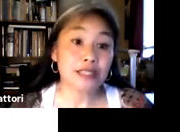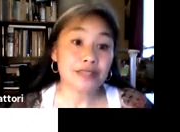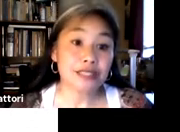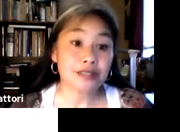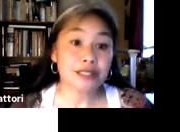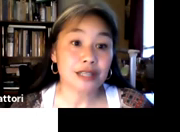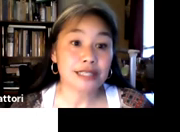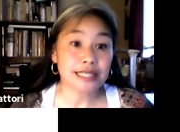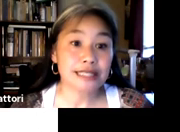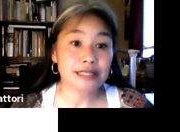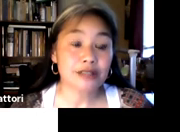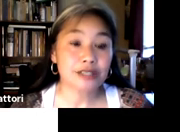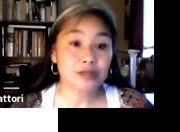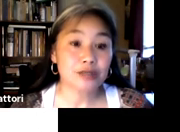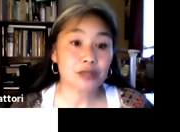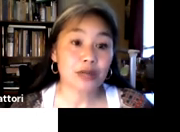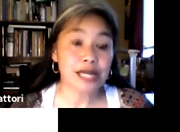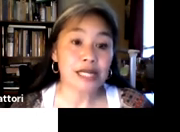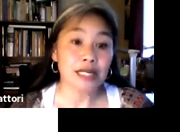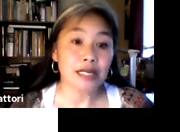lessons learned that I hope the Japanese Americans can share